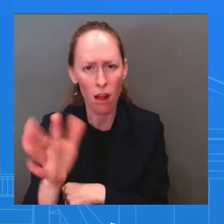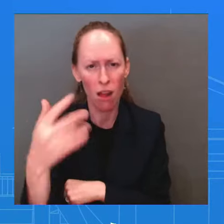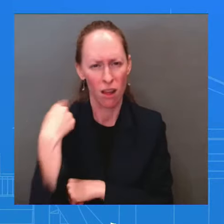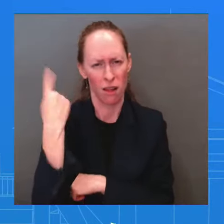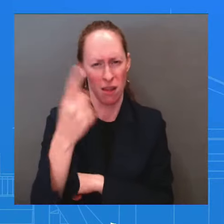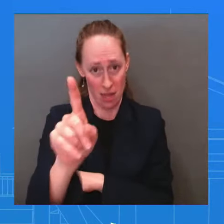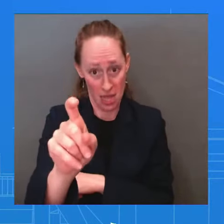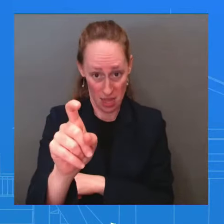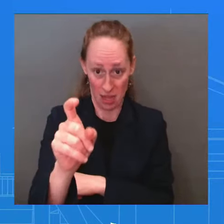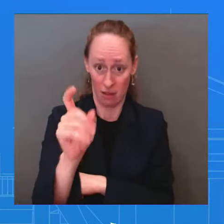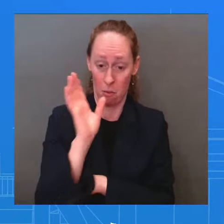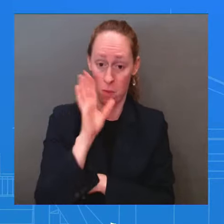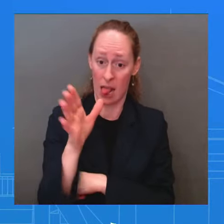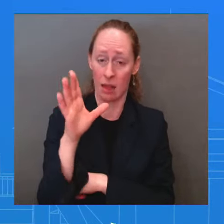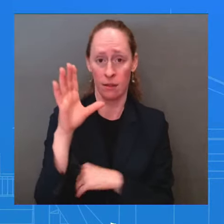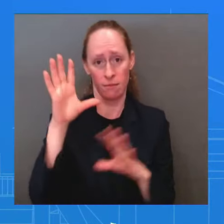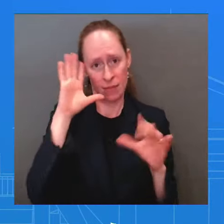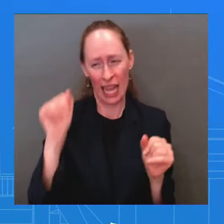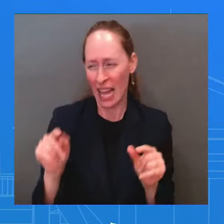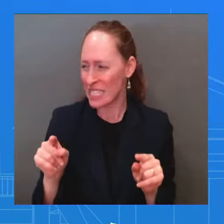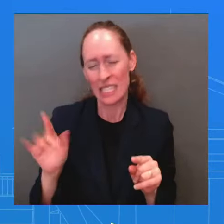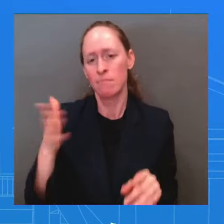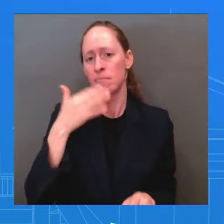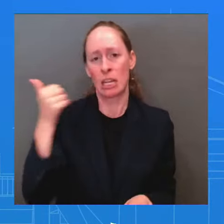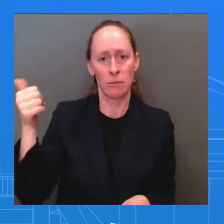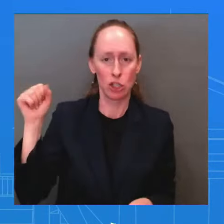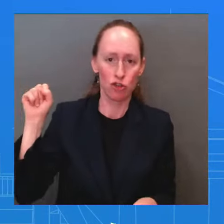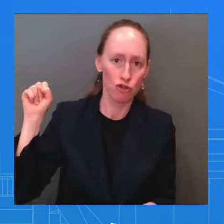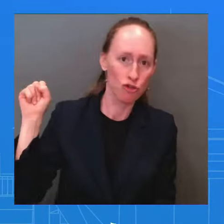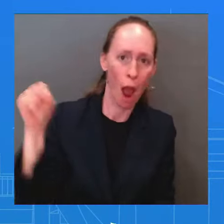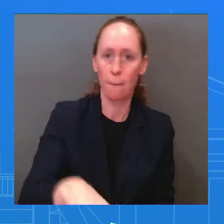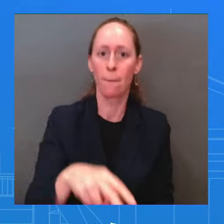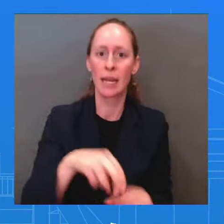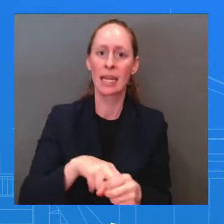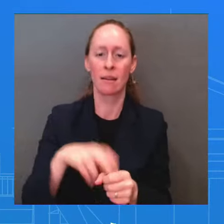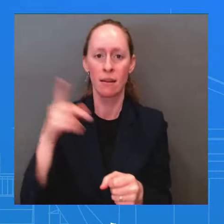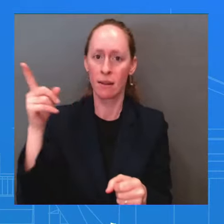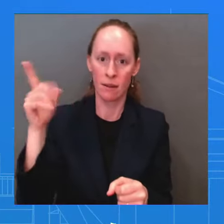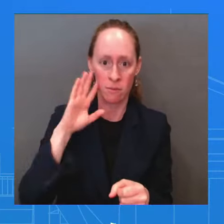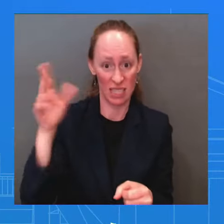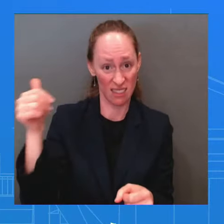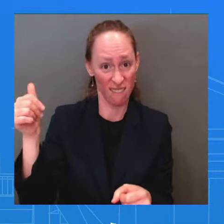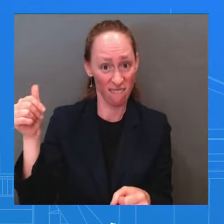again, to the UAW and to the Big Three leaders? Ms. Jean-Pierre: So, I -- I don't have anything to read out at this time.